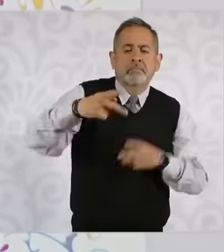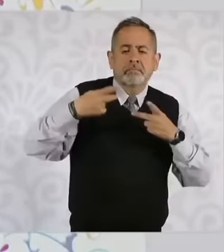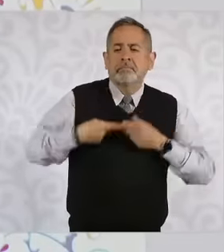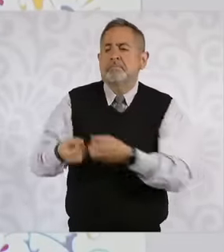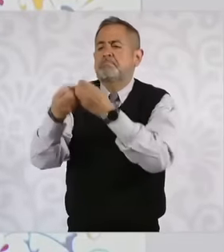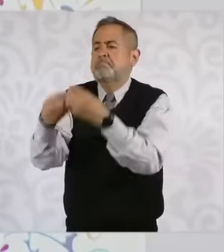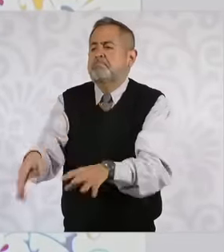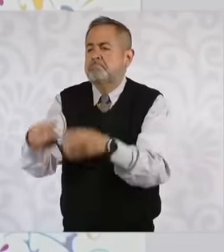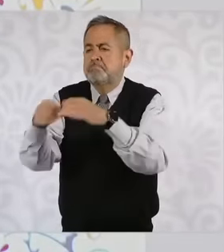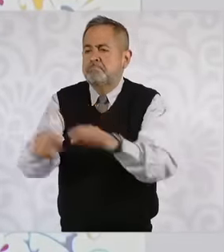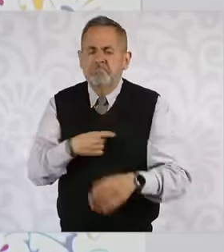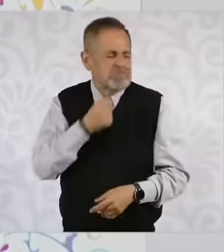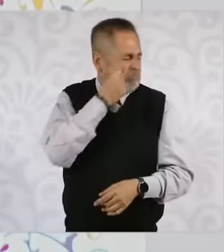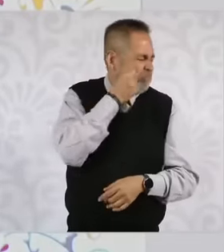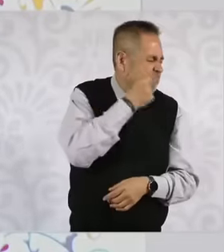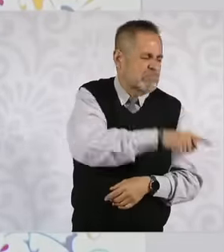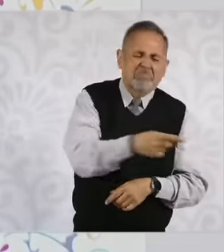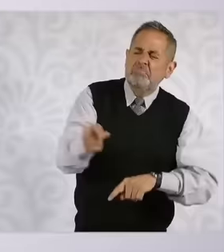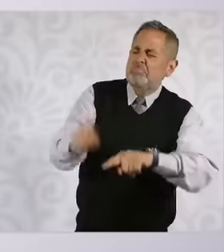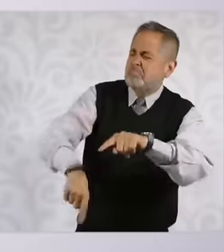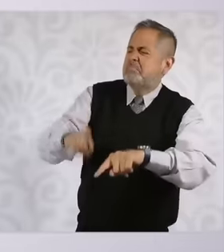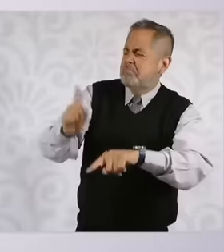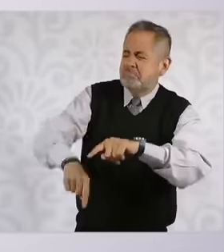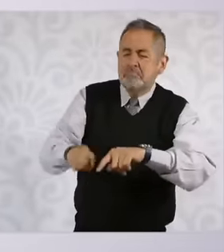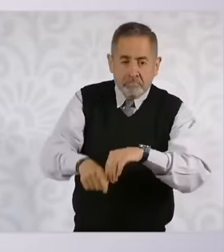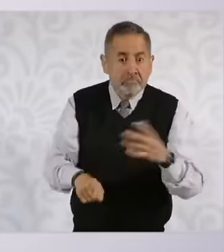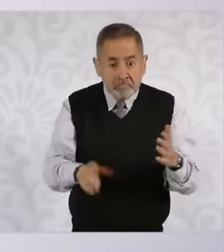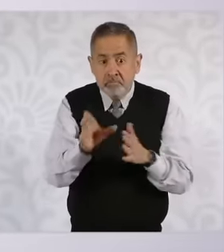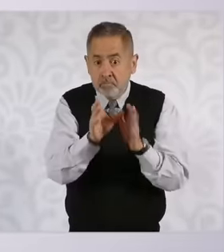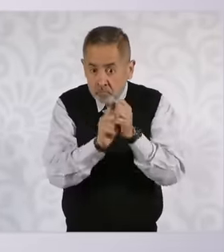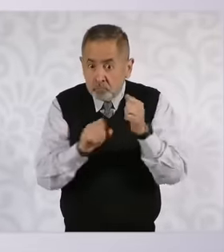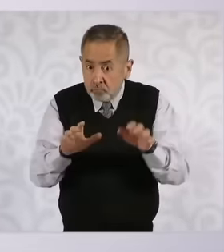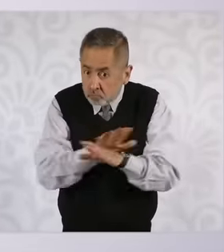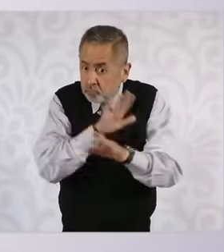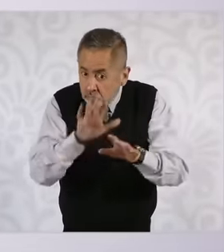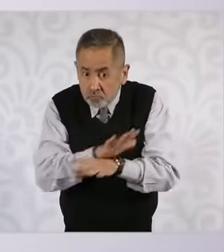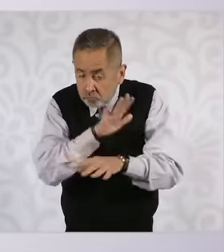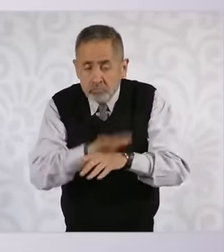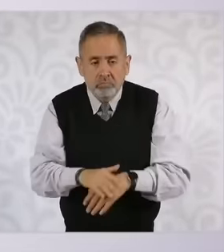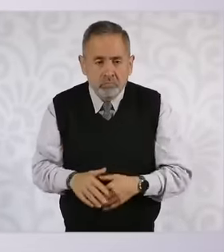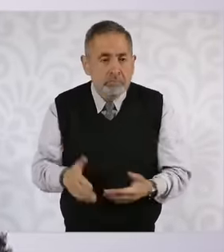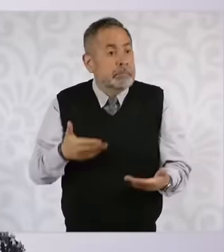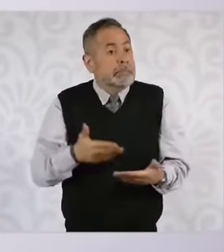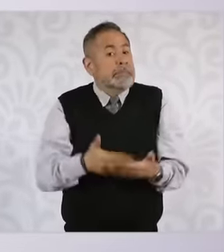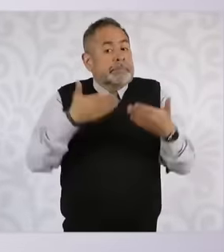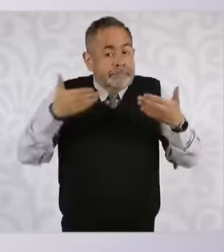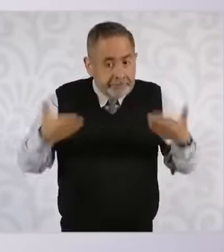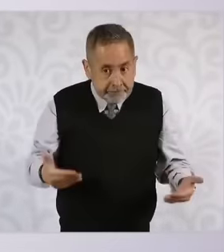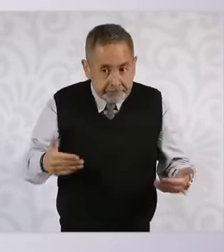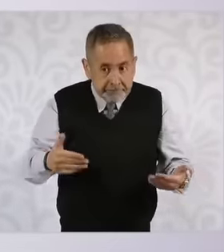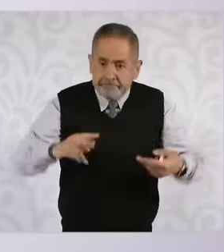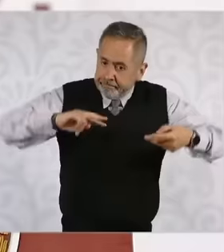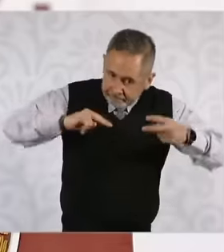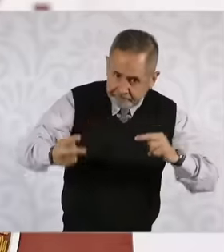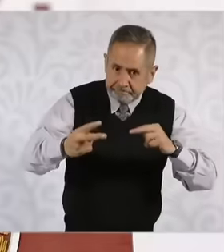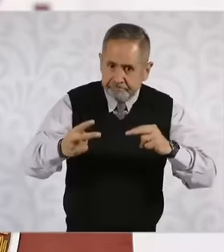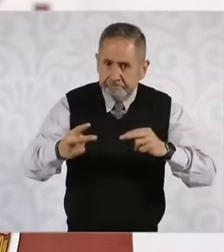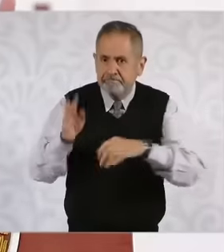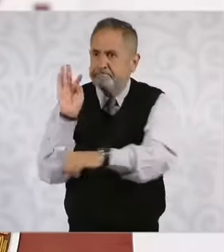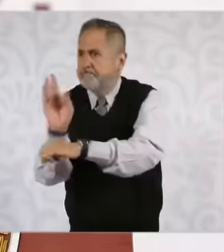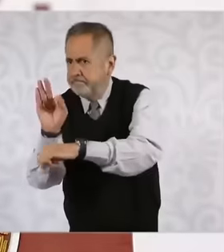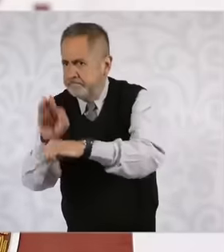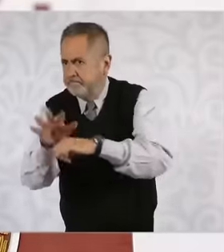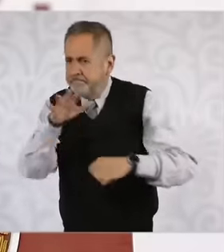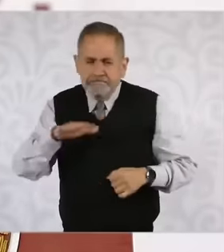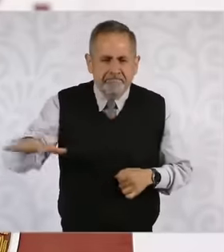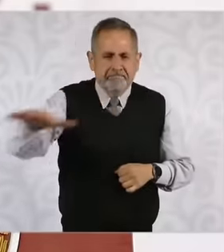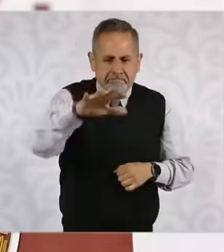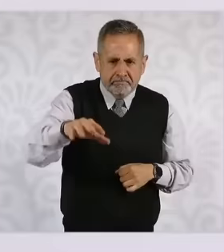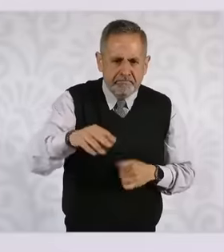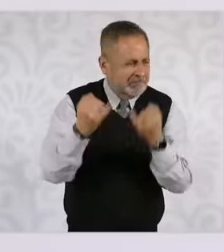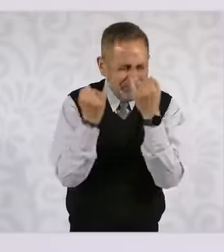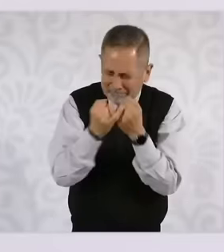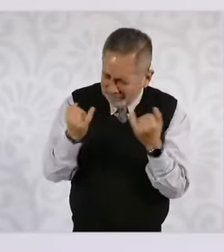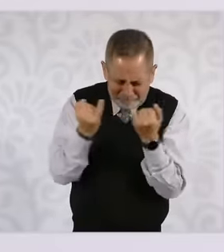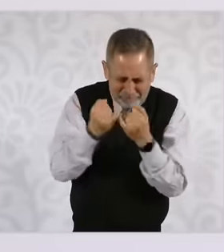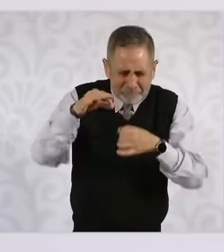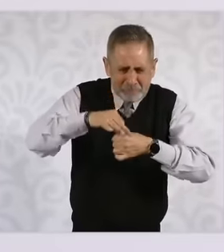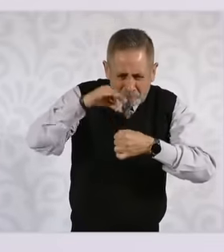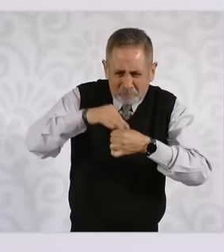of Mexico and of the nation but it was reformed Now the Constitution was reformed with the same procedure,